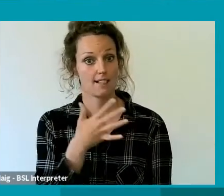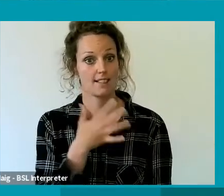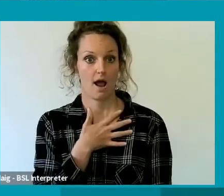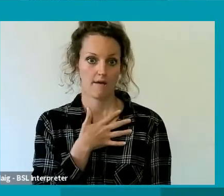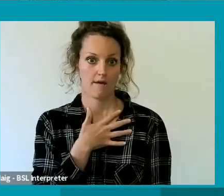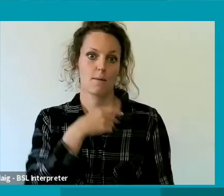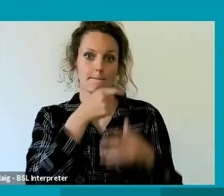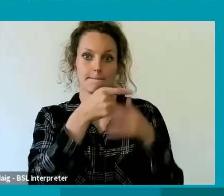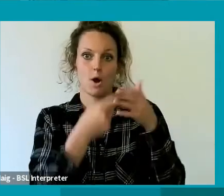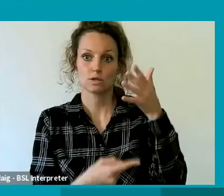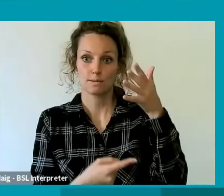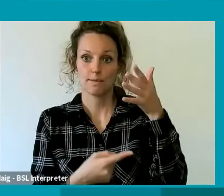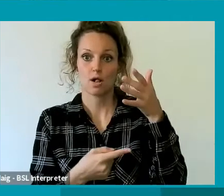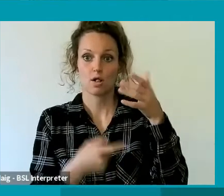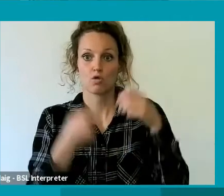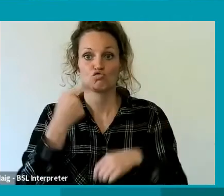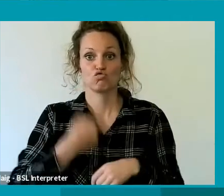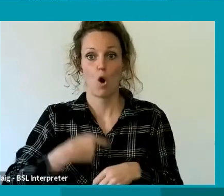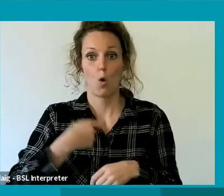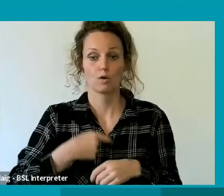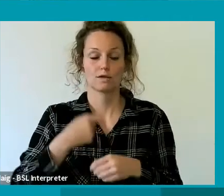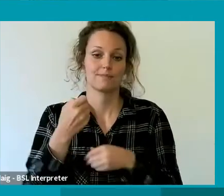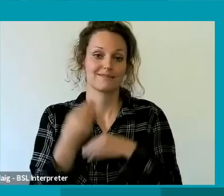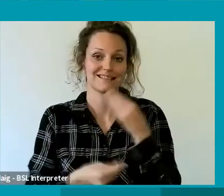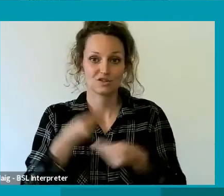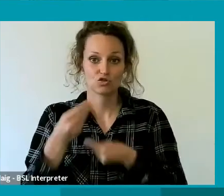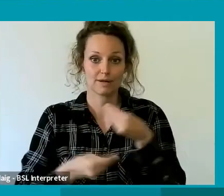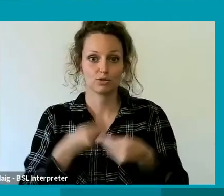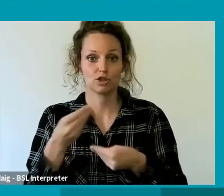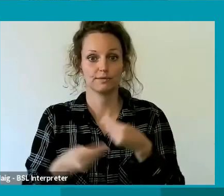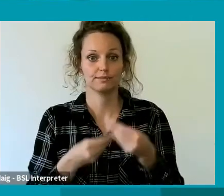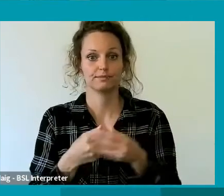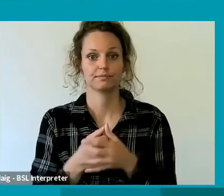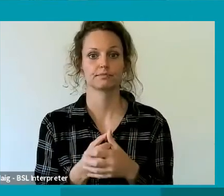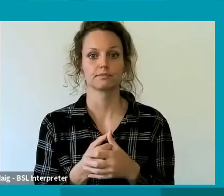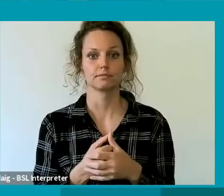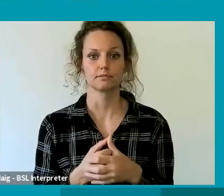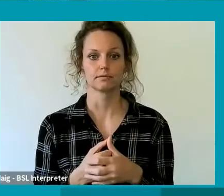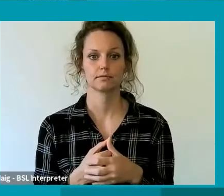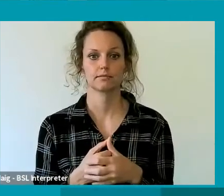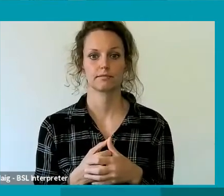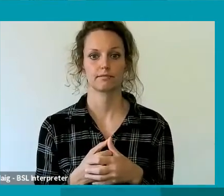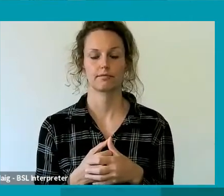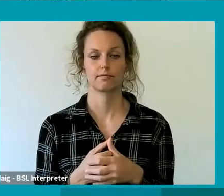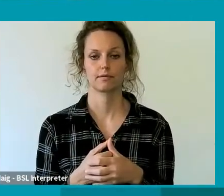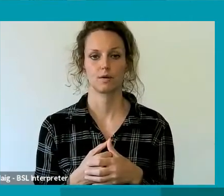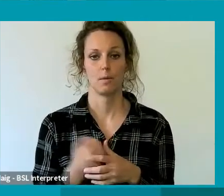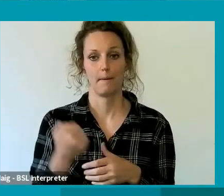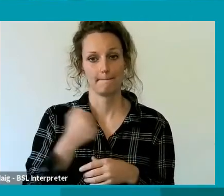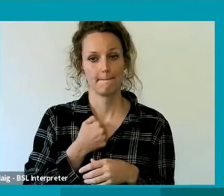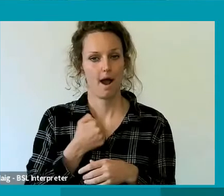under your photo and name. OK, thank you Toby My attempt here is to demonstrate